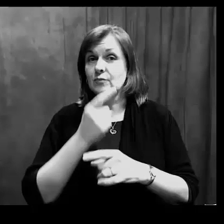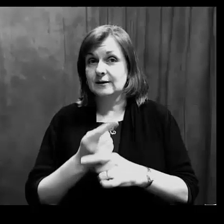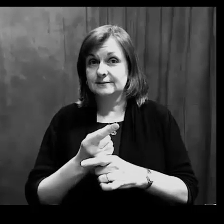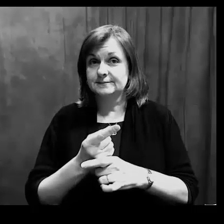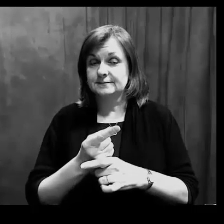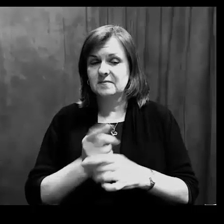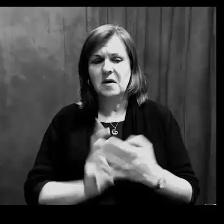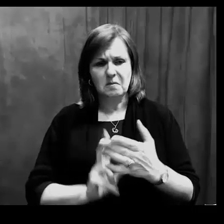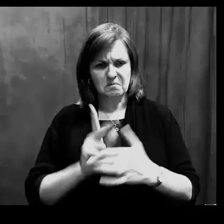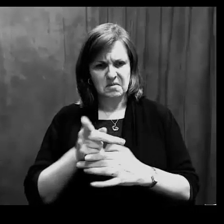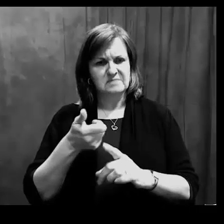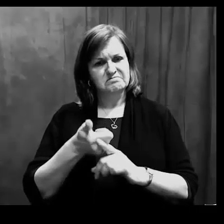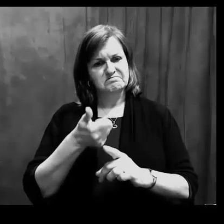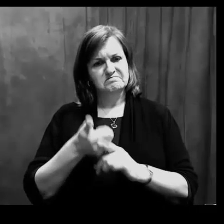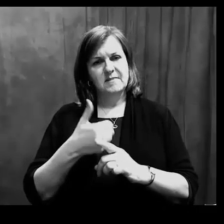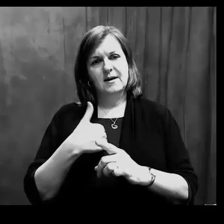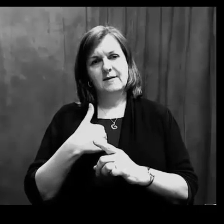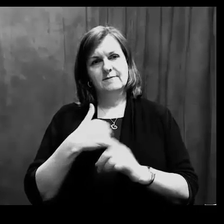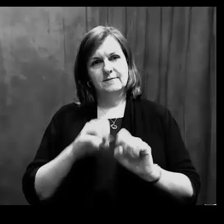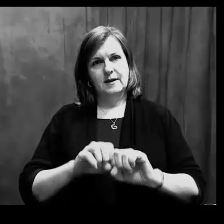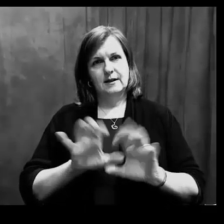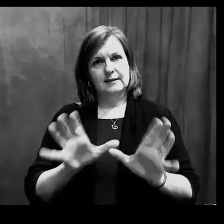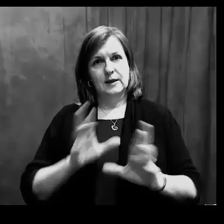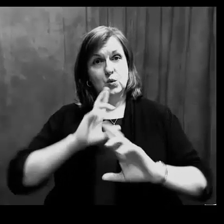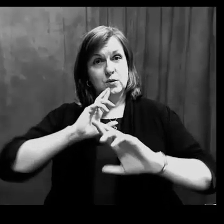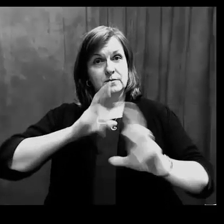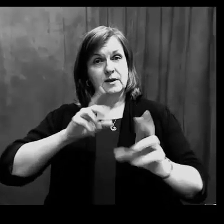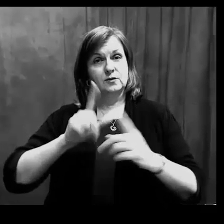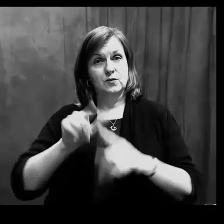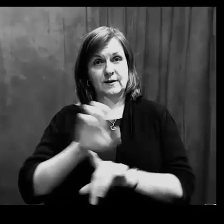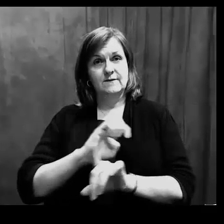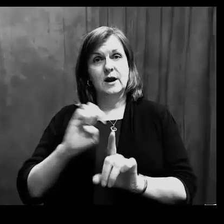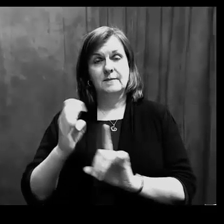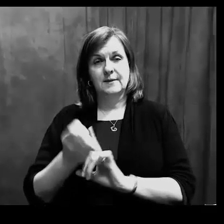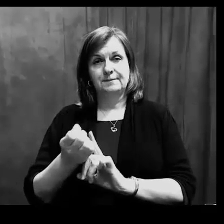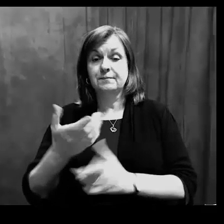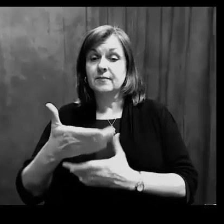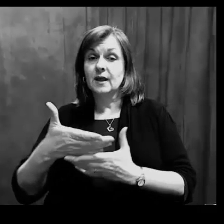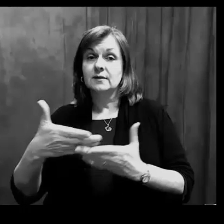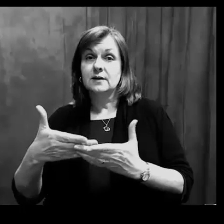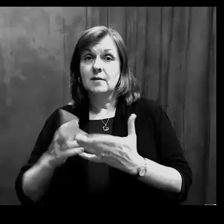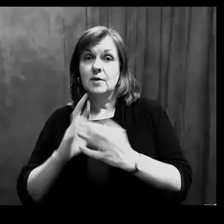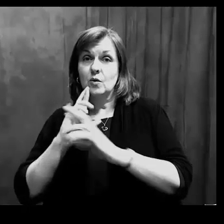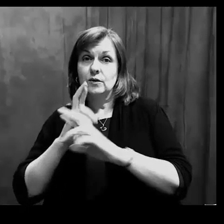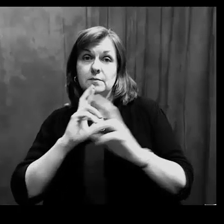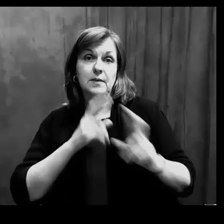to the contrary they have very distinct responses to their environment